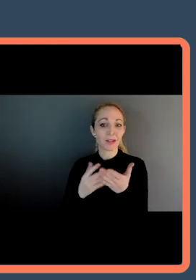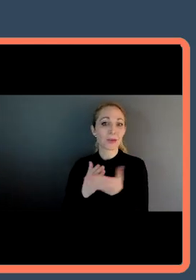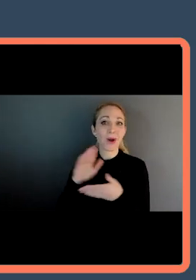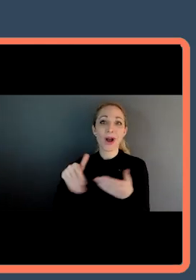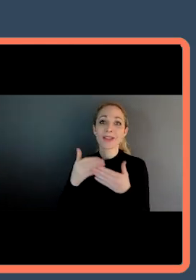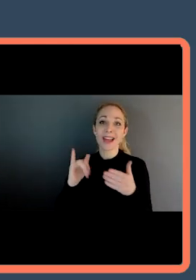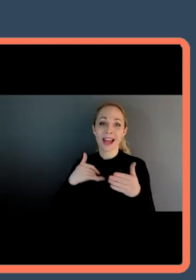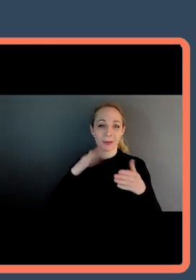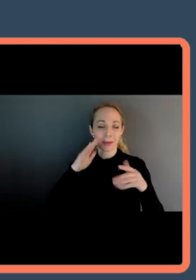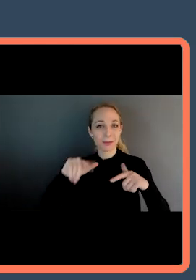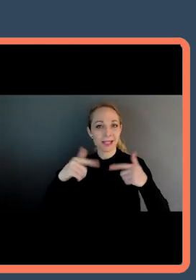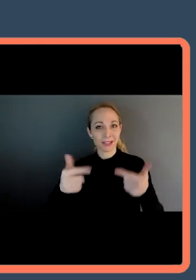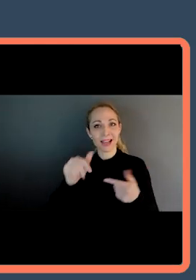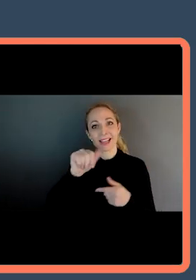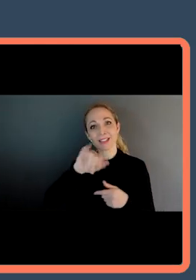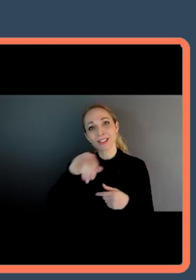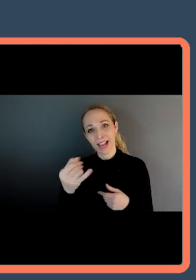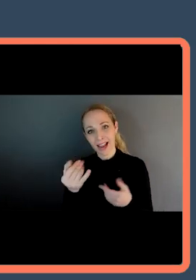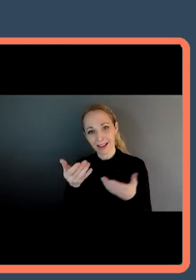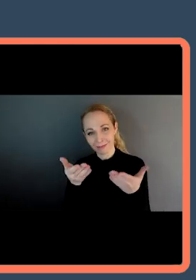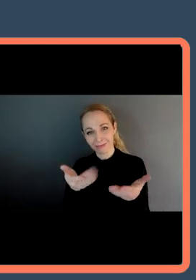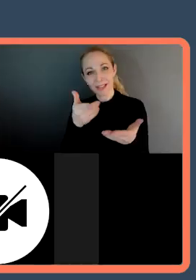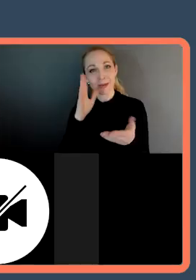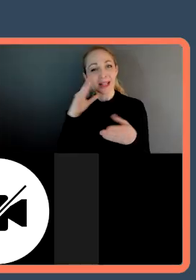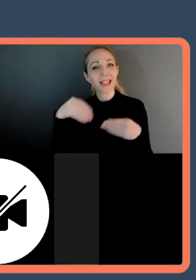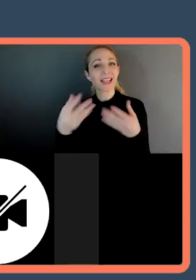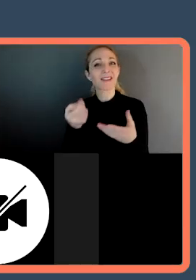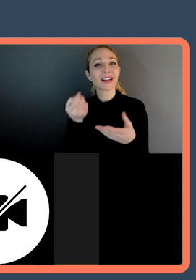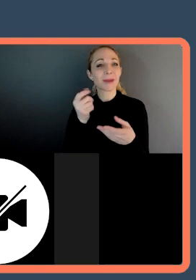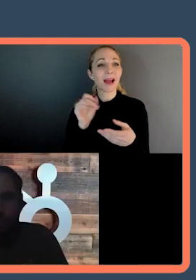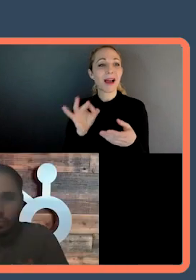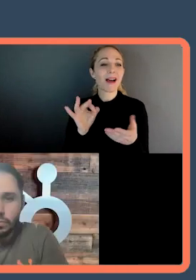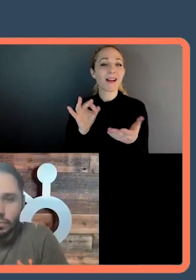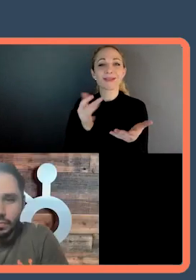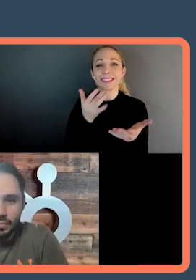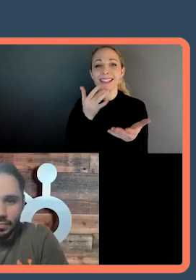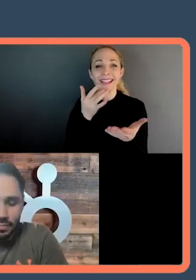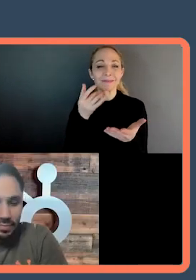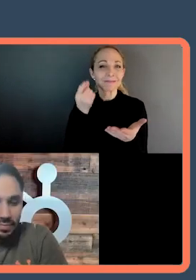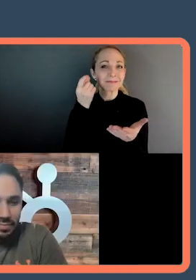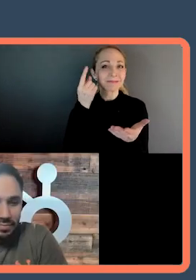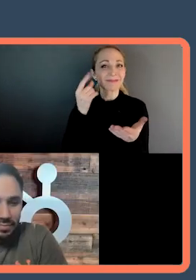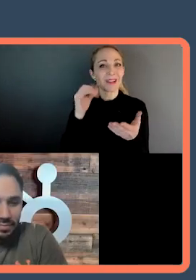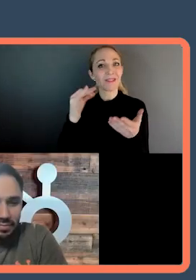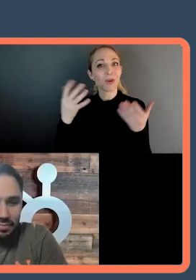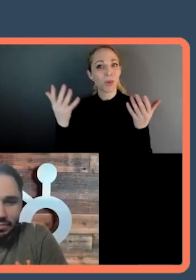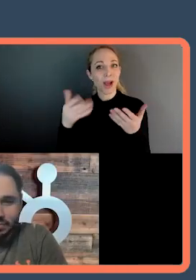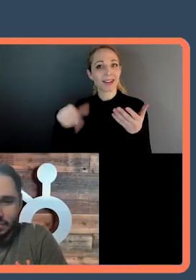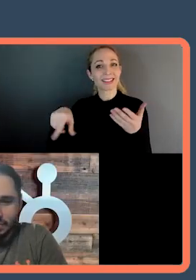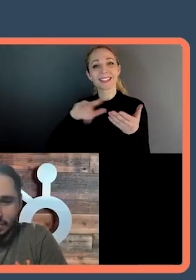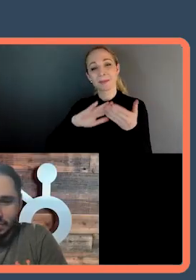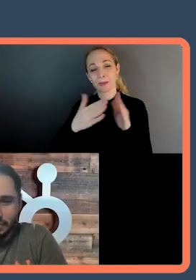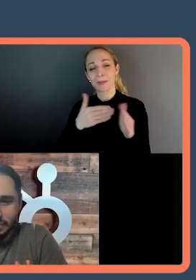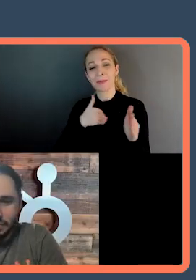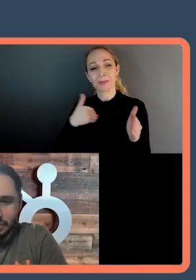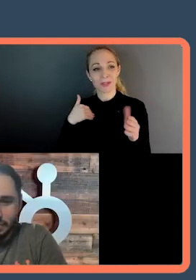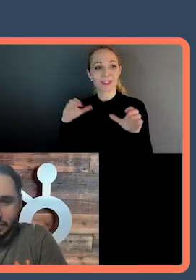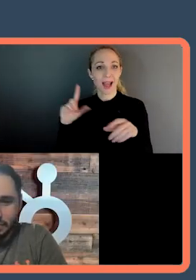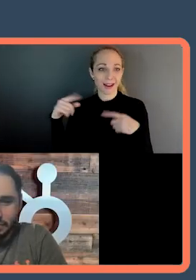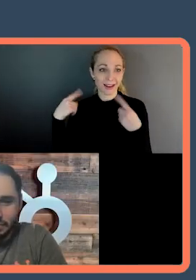BACK TO AJ, WHO IS GOING TO GIVE A LITTLE BIT OF A TASTE OF WHAT SOME OF OUR COMMUNITY MEMBERS HAVE DONE